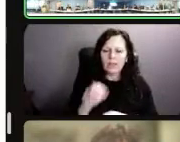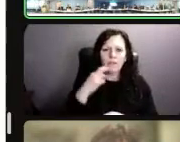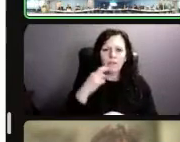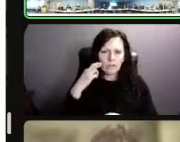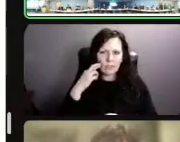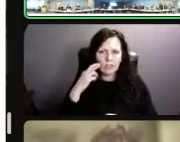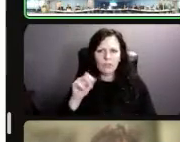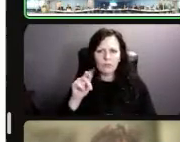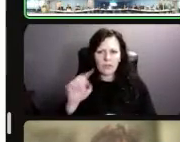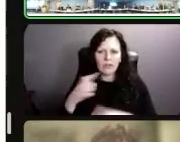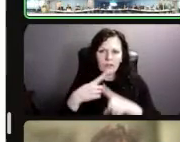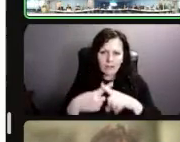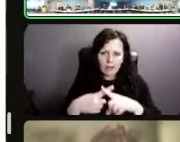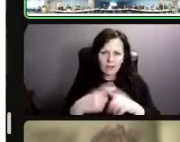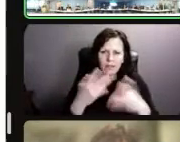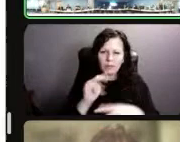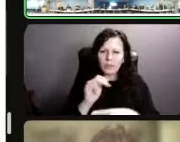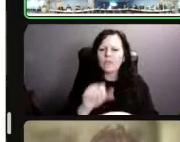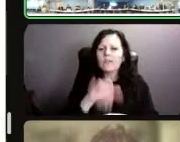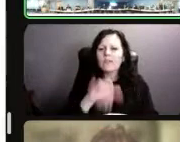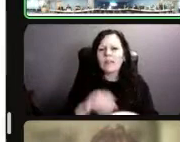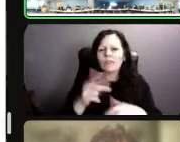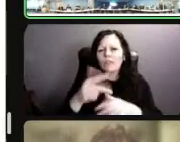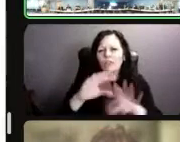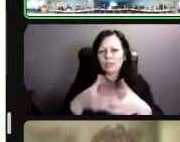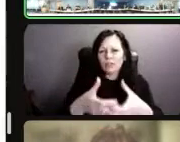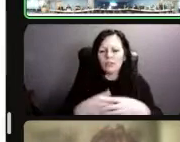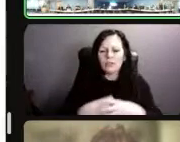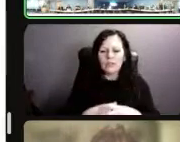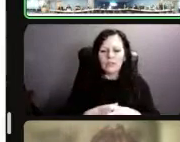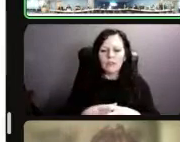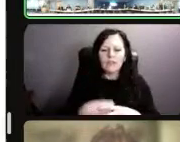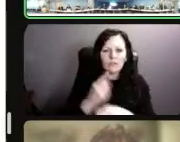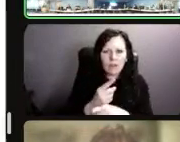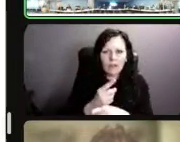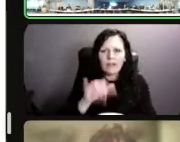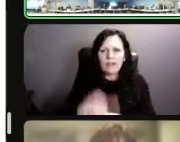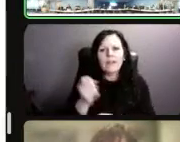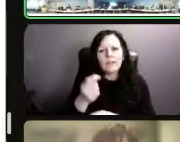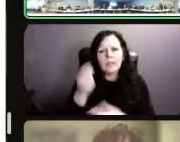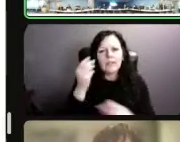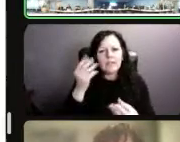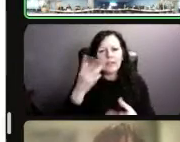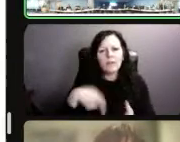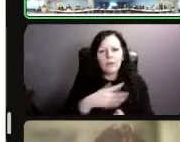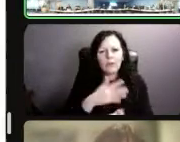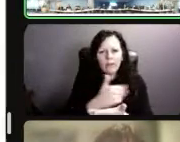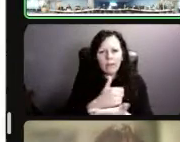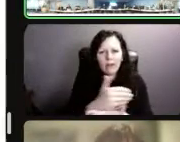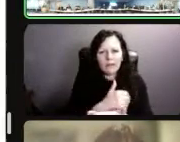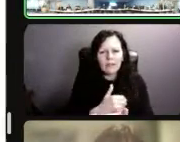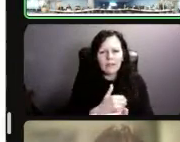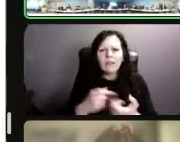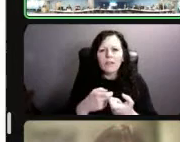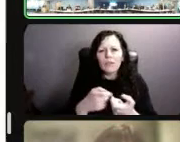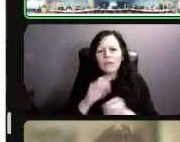LIKELY BE JUST AVAILABLE TO GAMBLING. SO IT'S 80 PERCENT OF